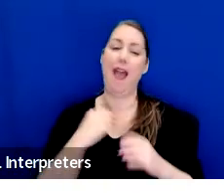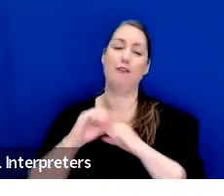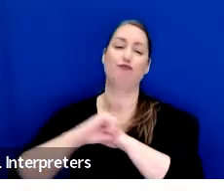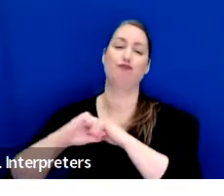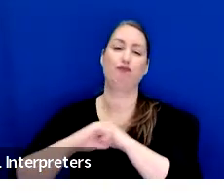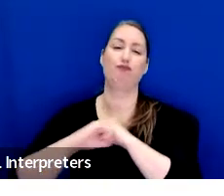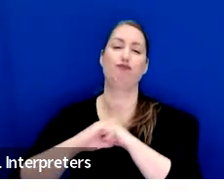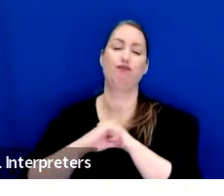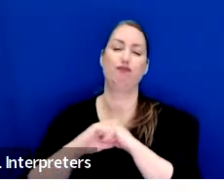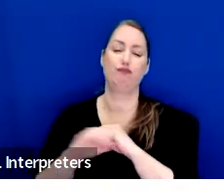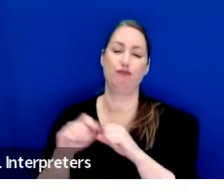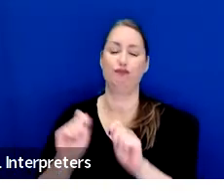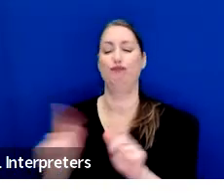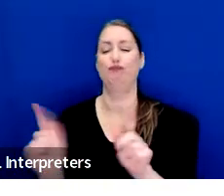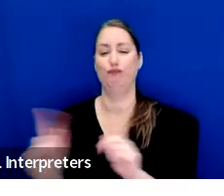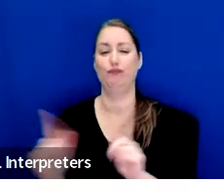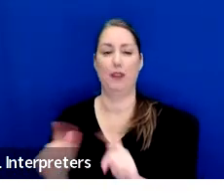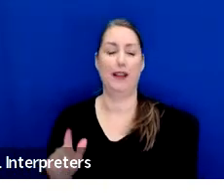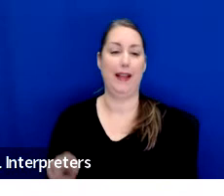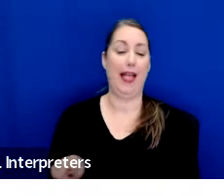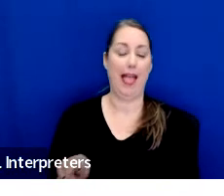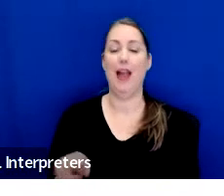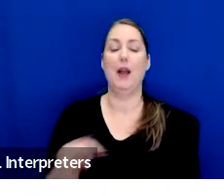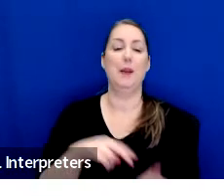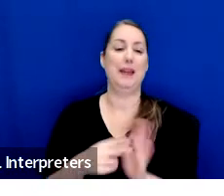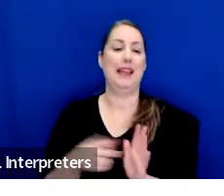and so those we can link to them and we can access them for free.